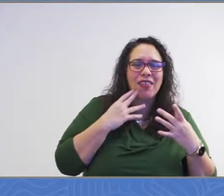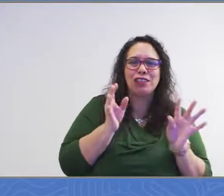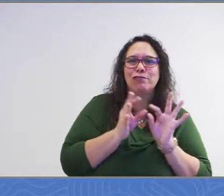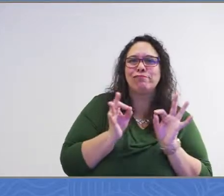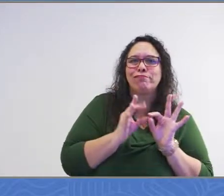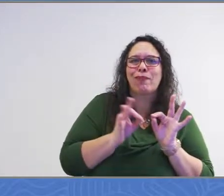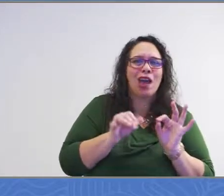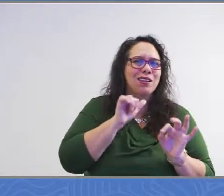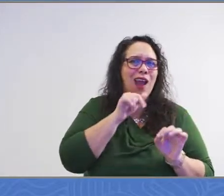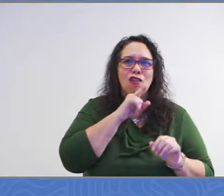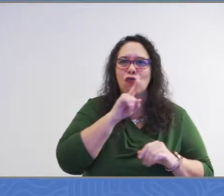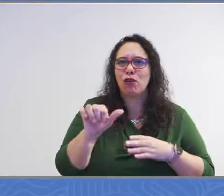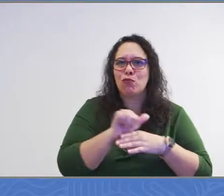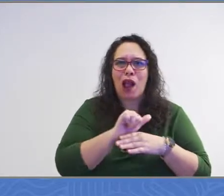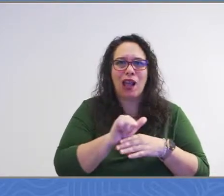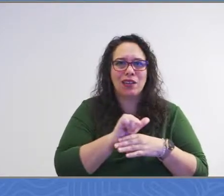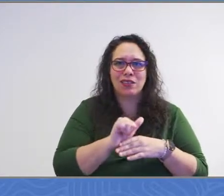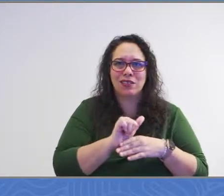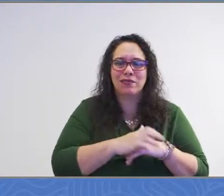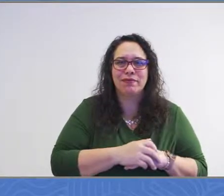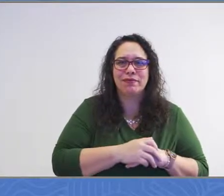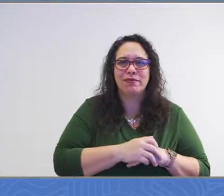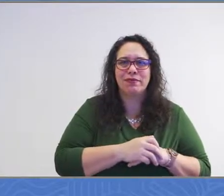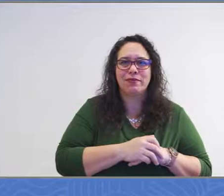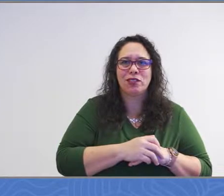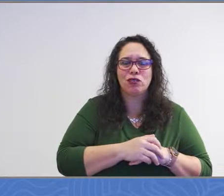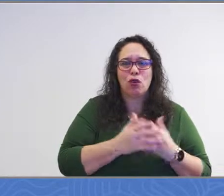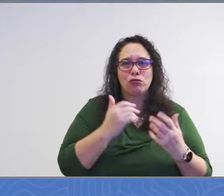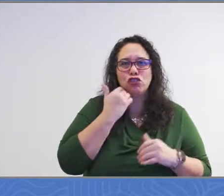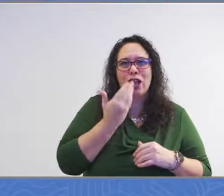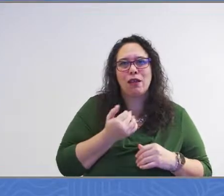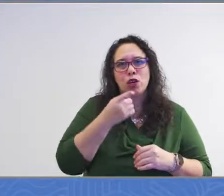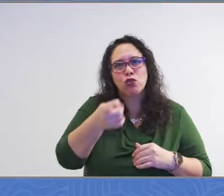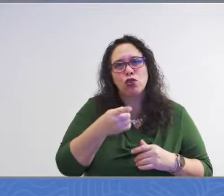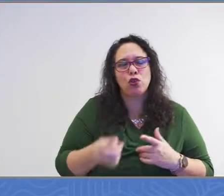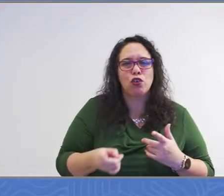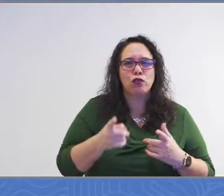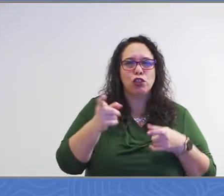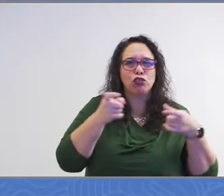Shame on you for treating your non-union employees like their lives don't matter.